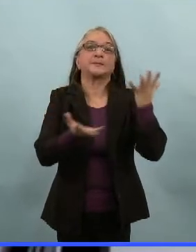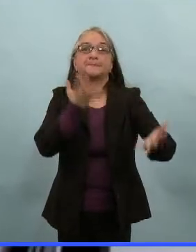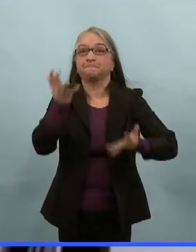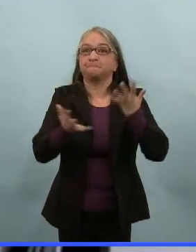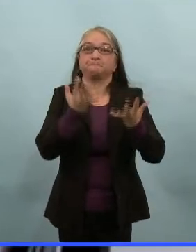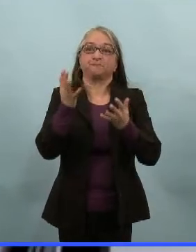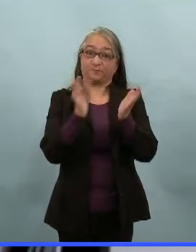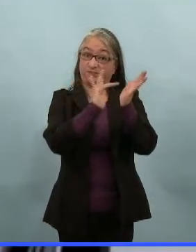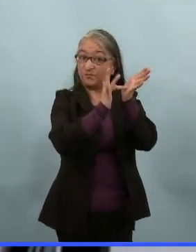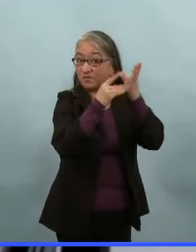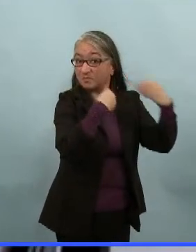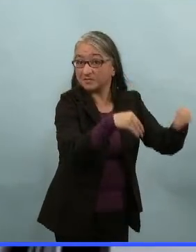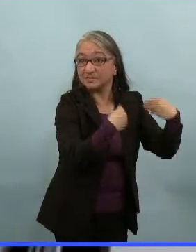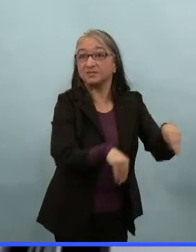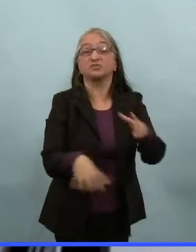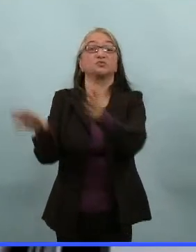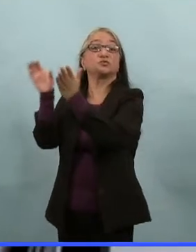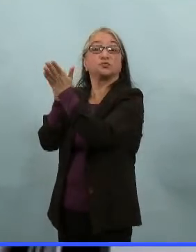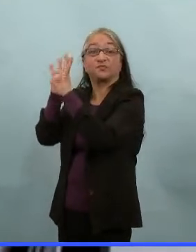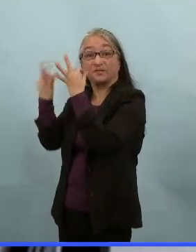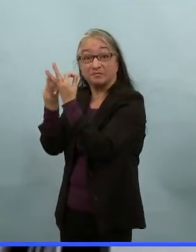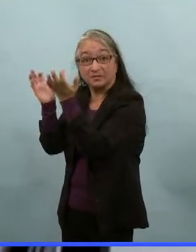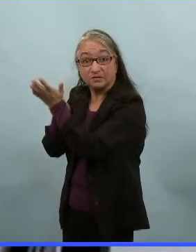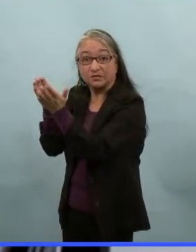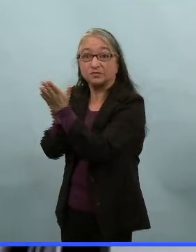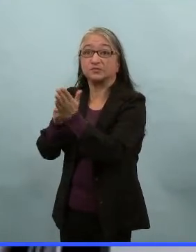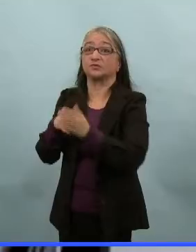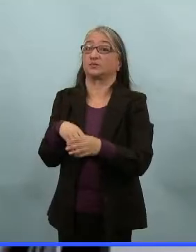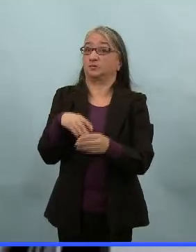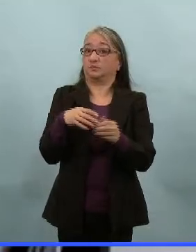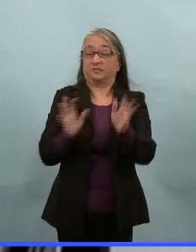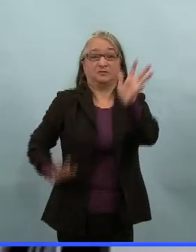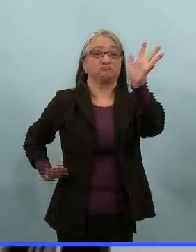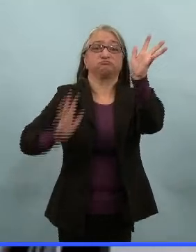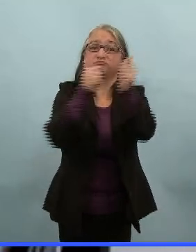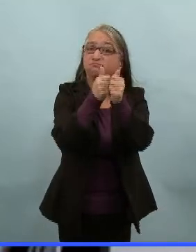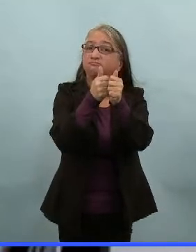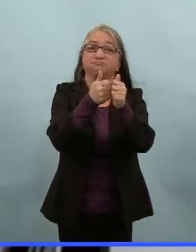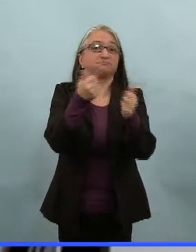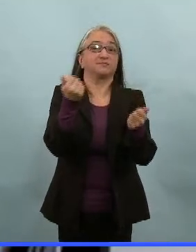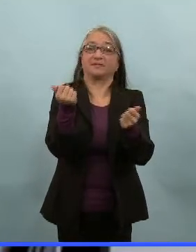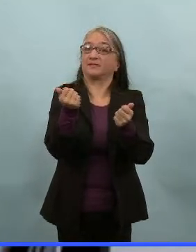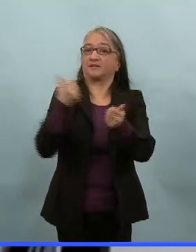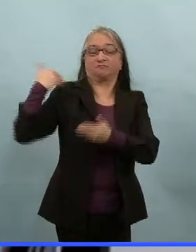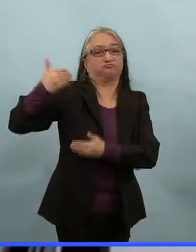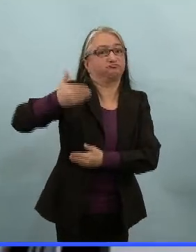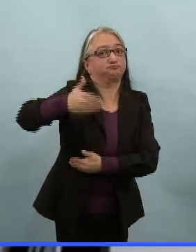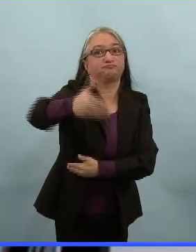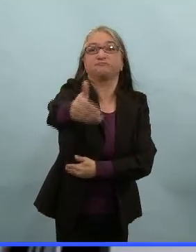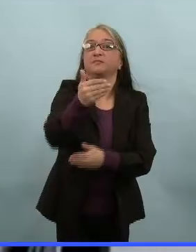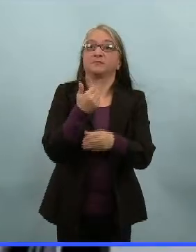um and that is something that we update regularly as new information comes in the recommendation